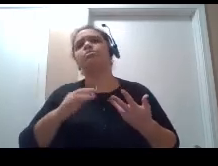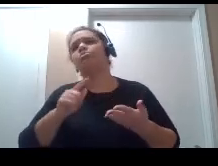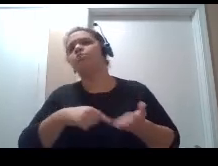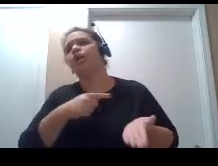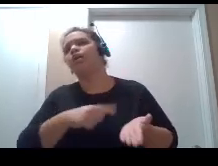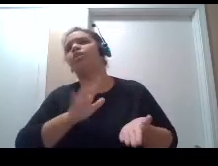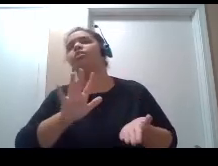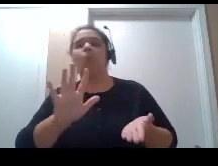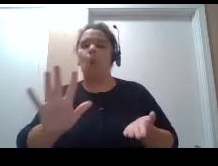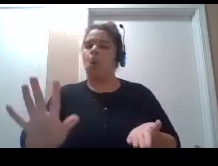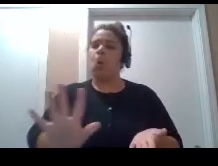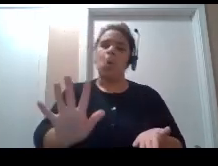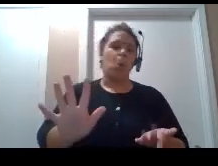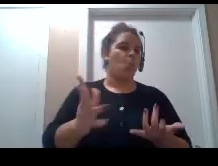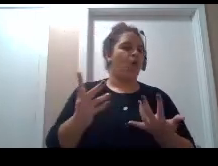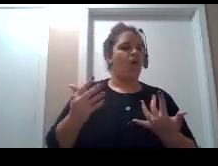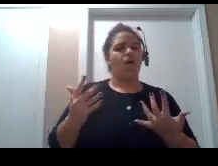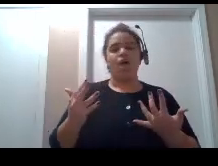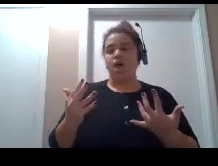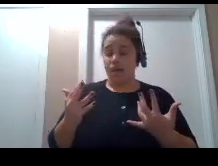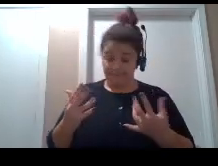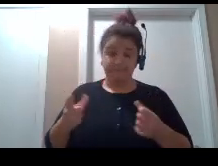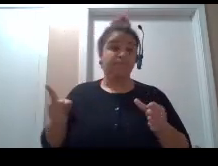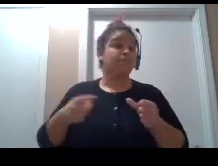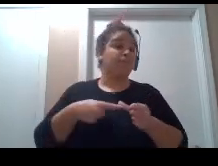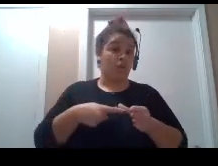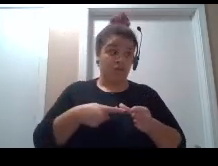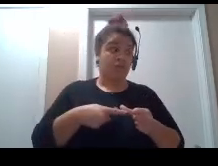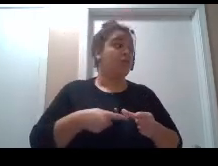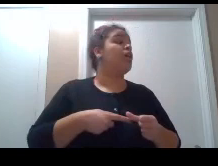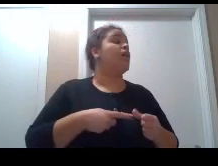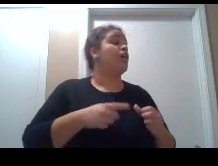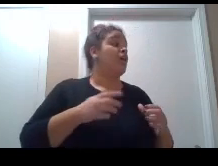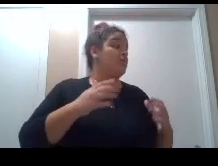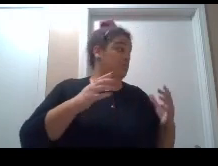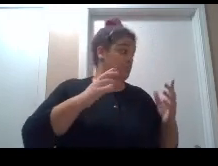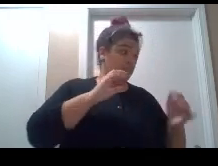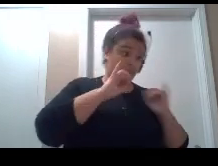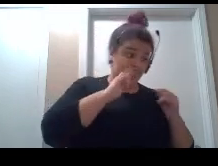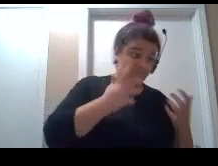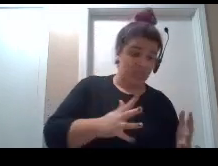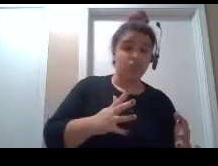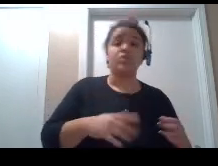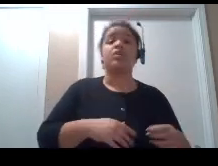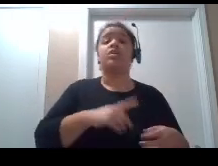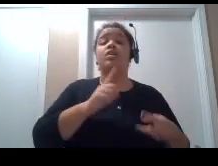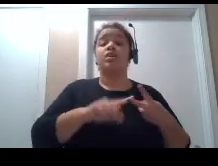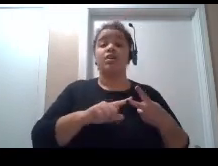appropriate to wait until after an offer has been made before these items are discussed.